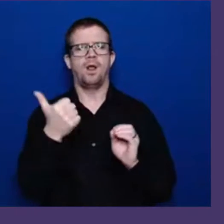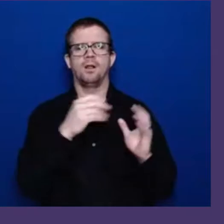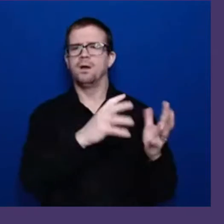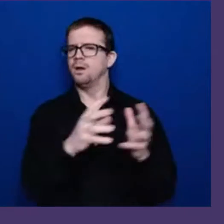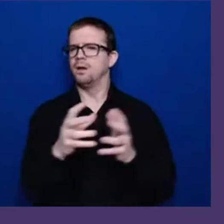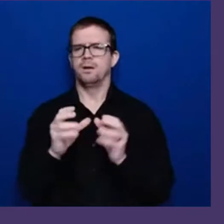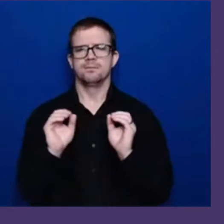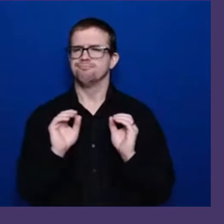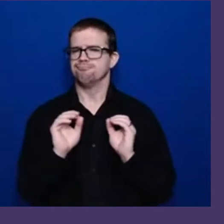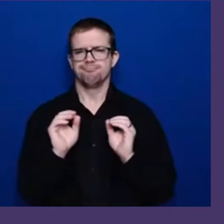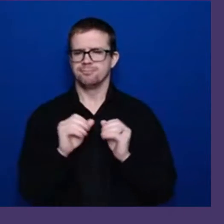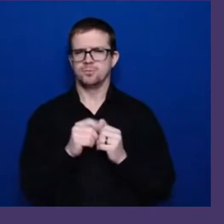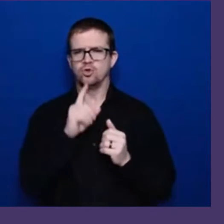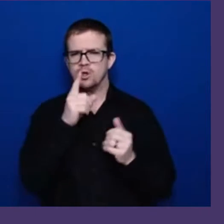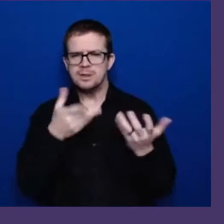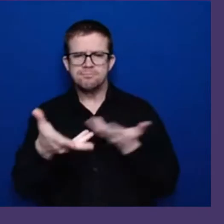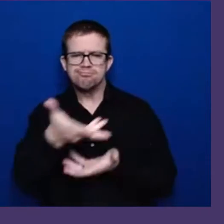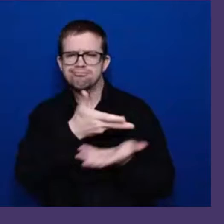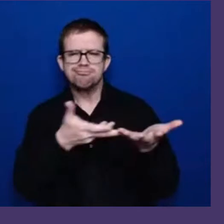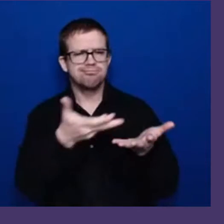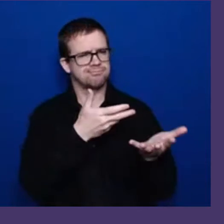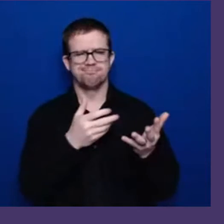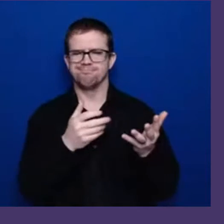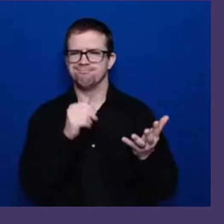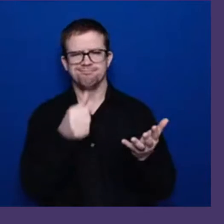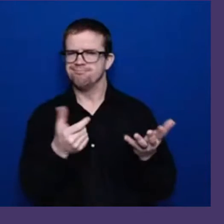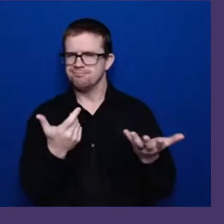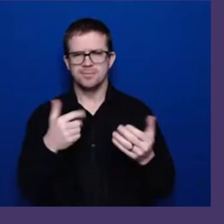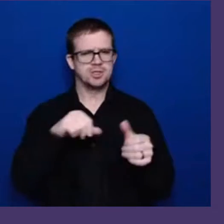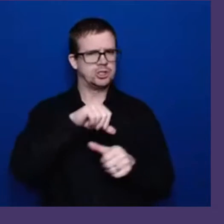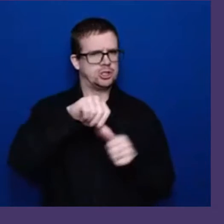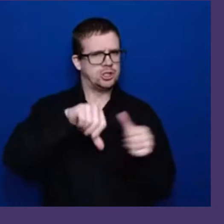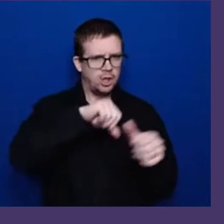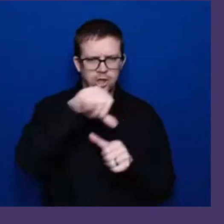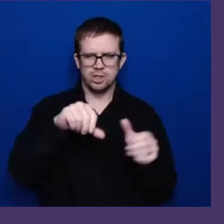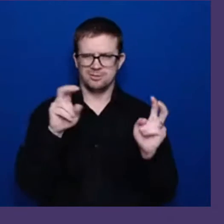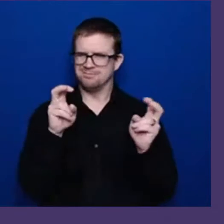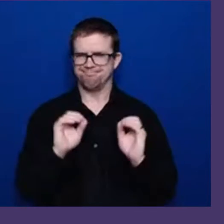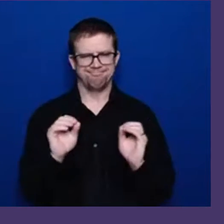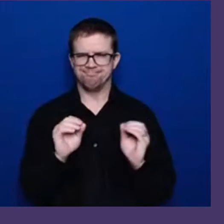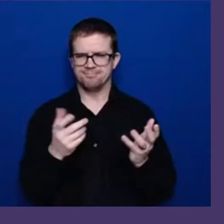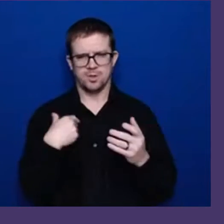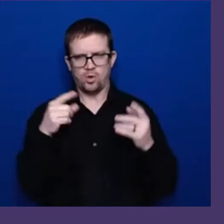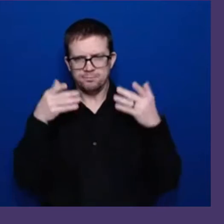I was listening and they were all having the same conversations. We had about 20 people,